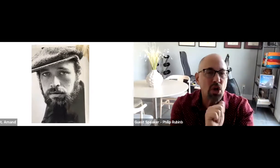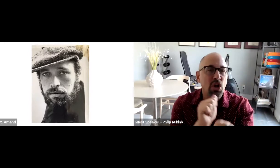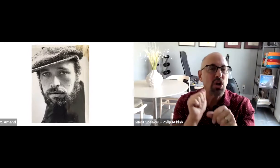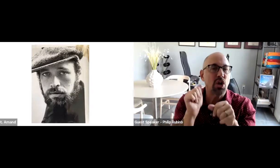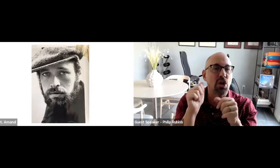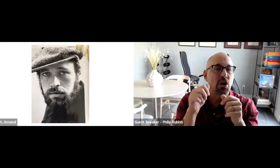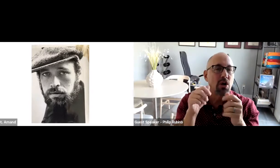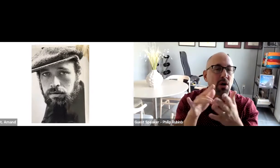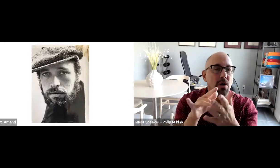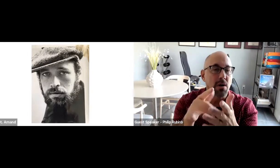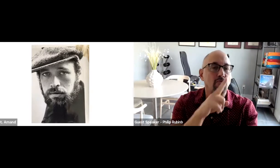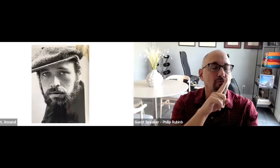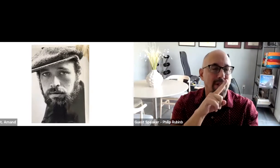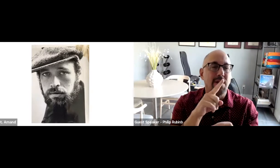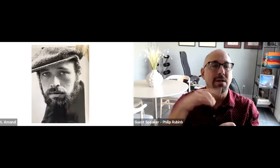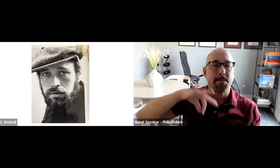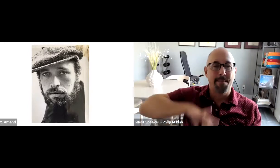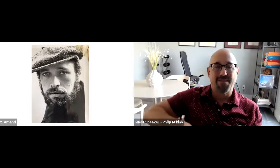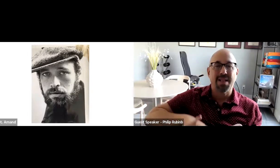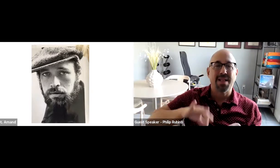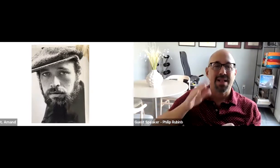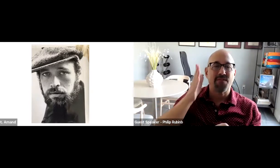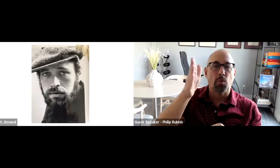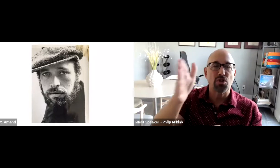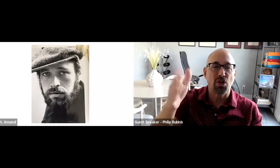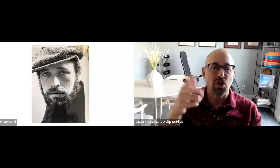and how to design things that influenced his work for